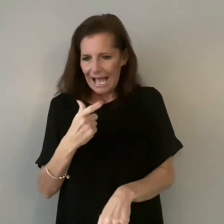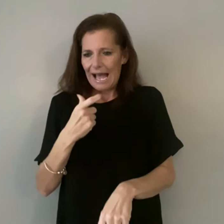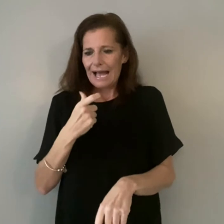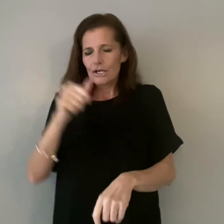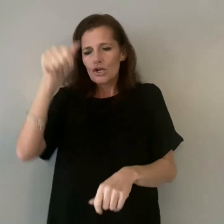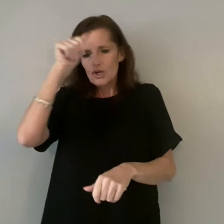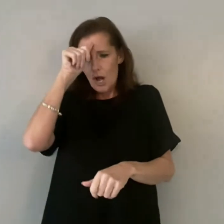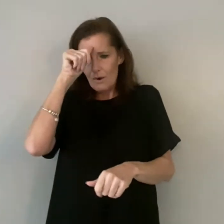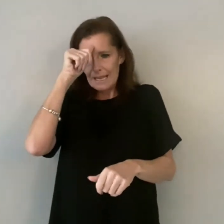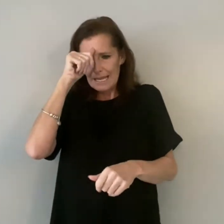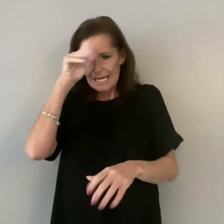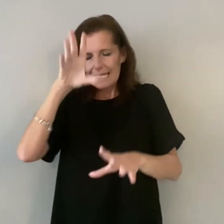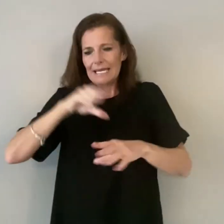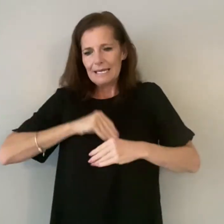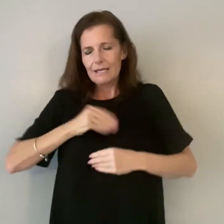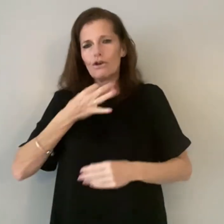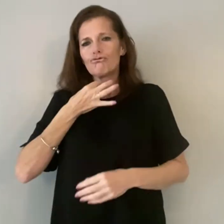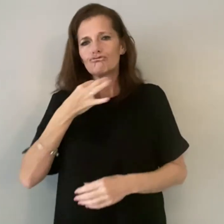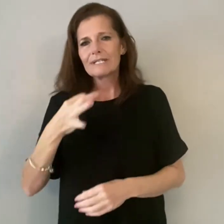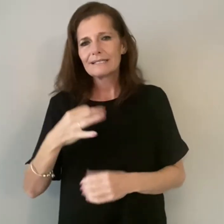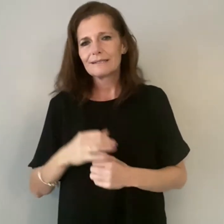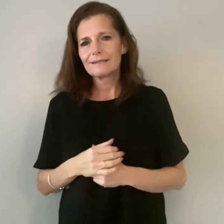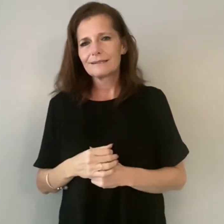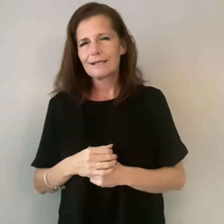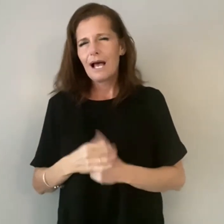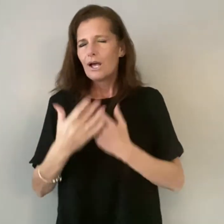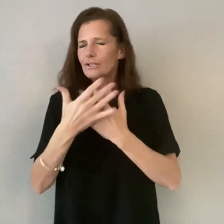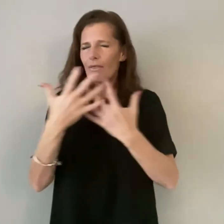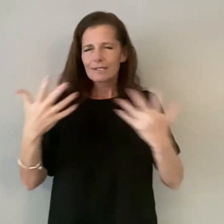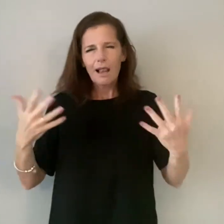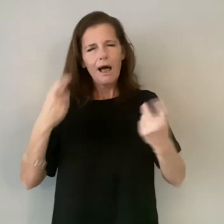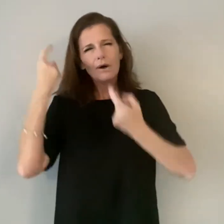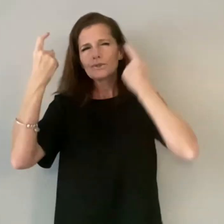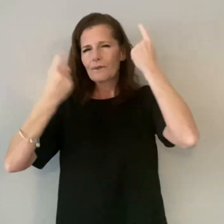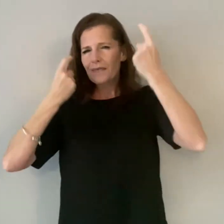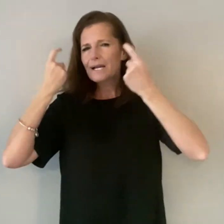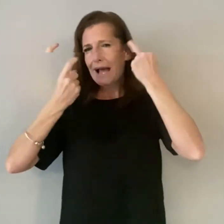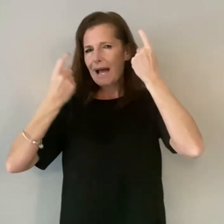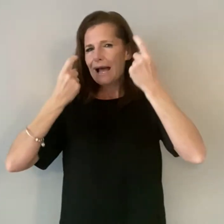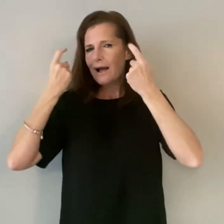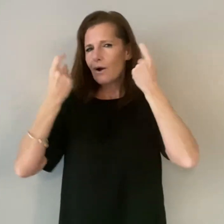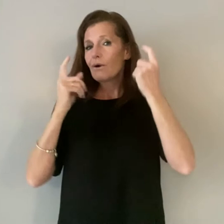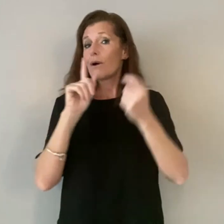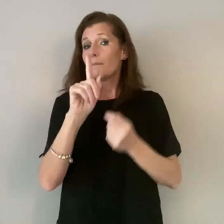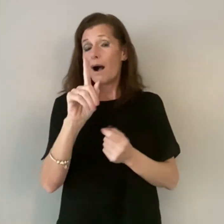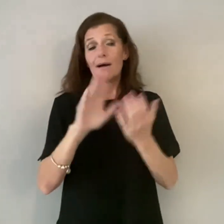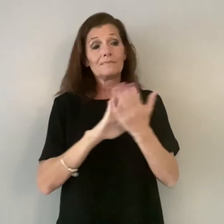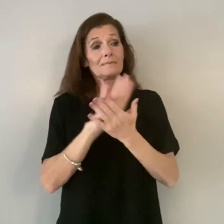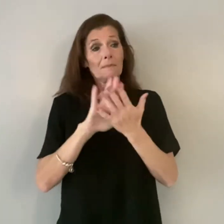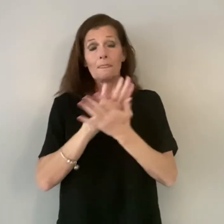and knowingly so, and there's a lot to sort of explore with that. But I think fundamentally what it means